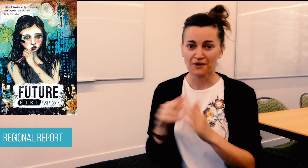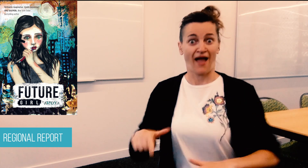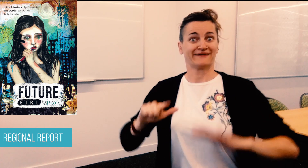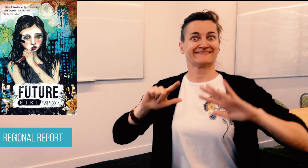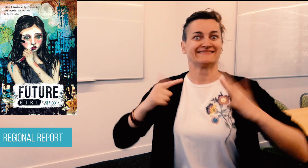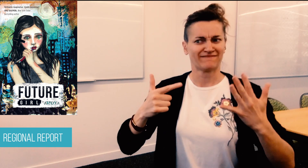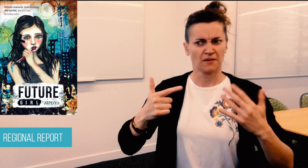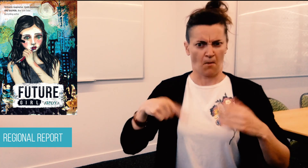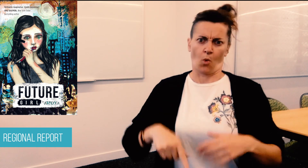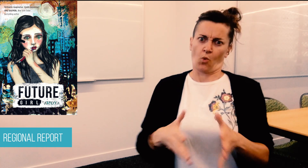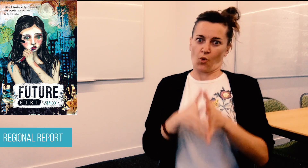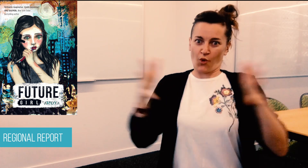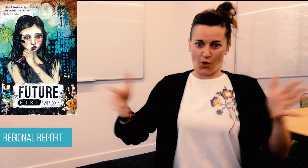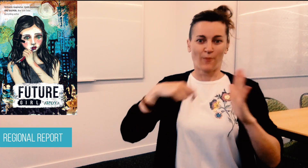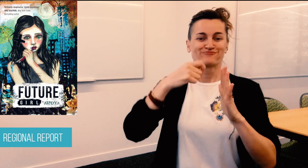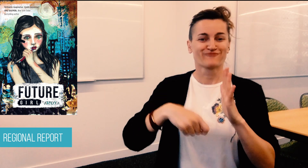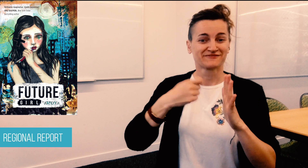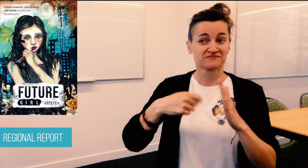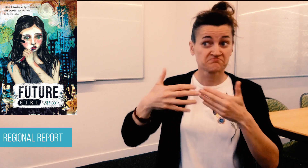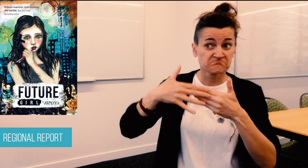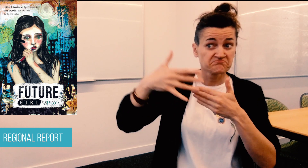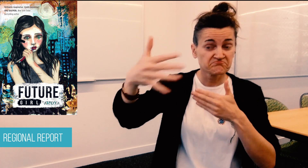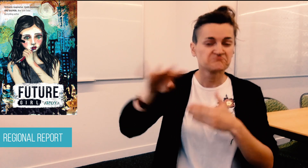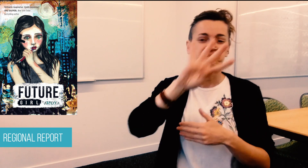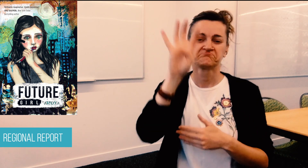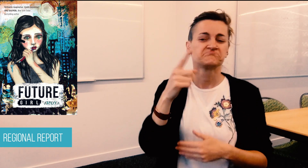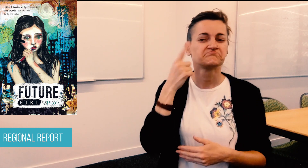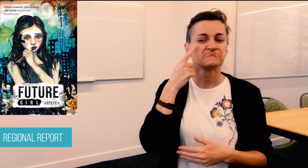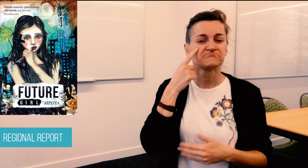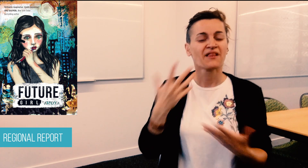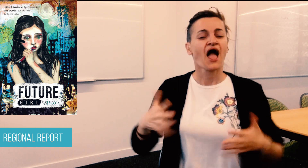individual books. As for Asphixia’s plans for the future,